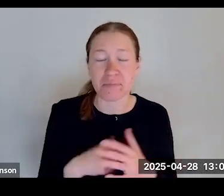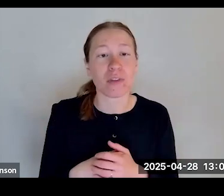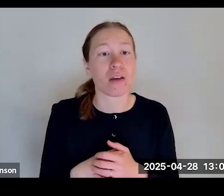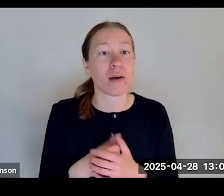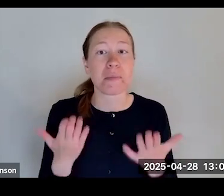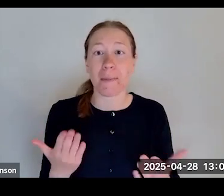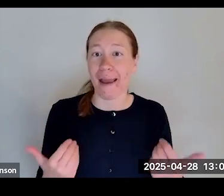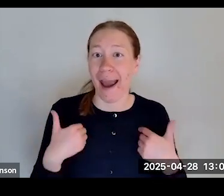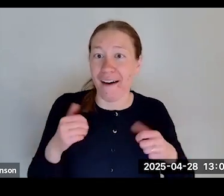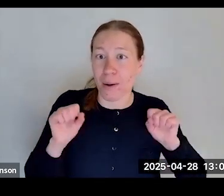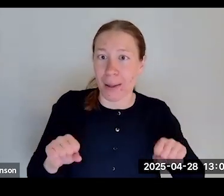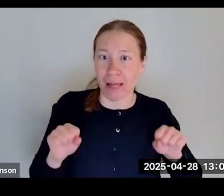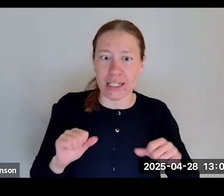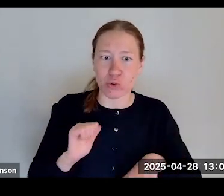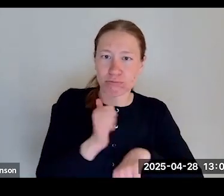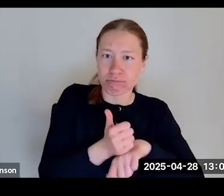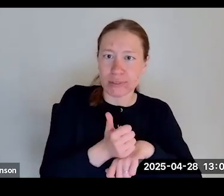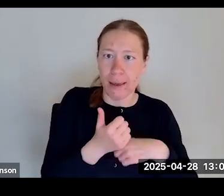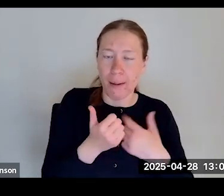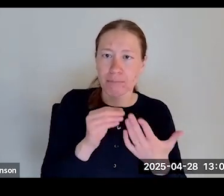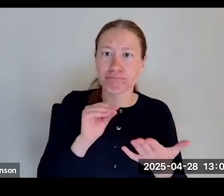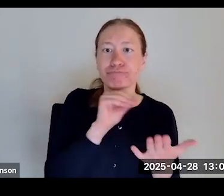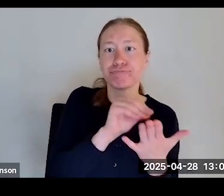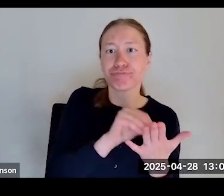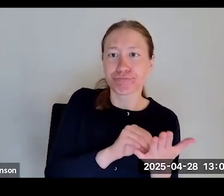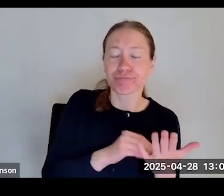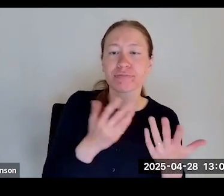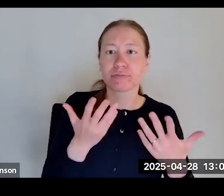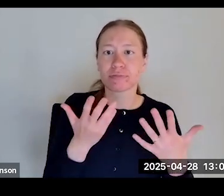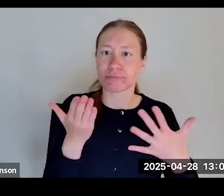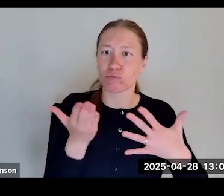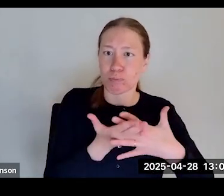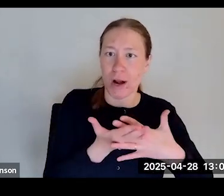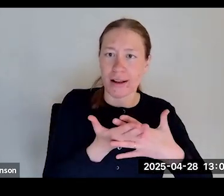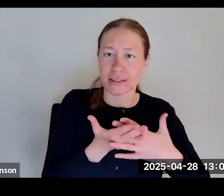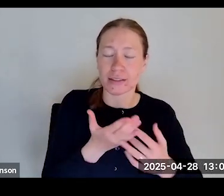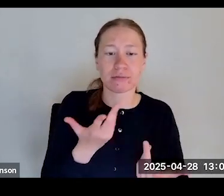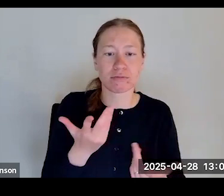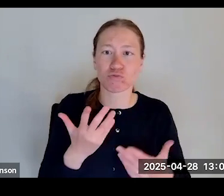to implement some rest breaks into their workday? This might be accomplished by alternating their work style.